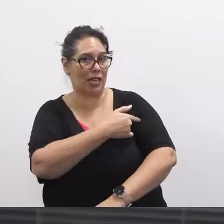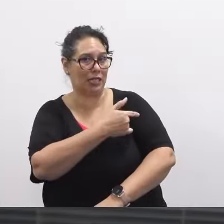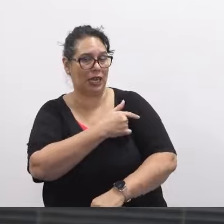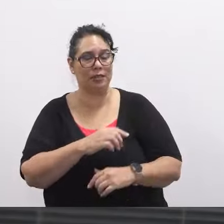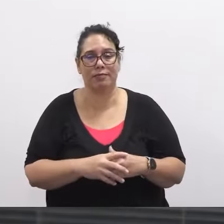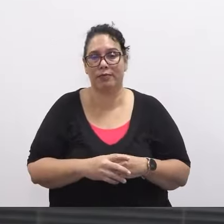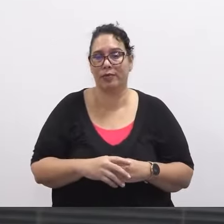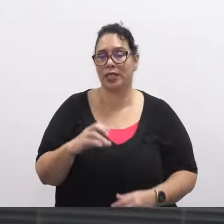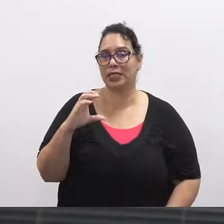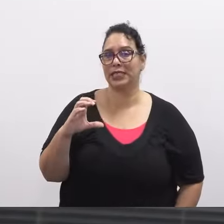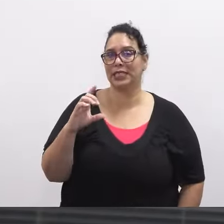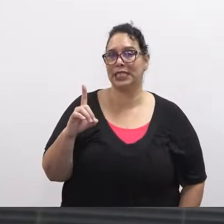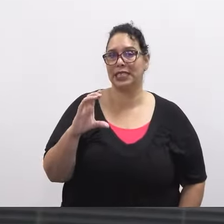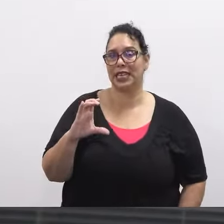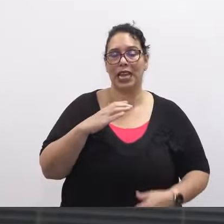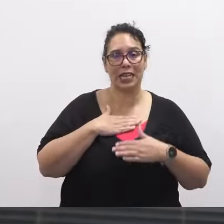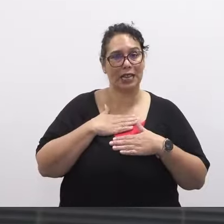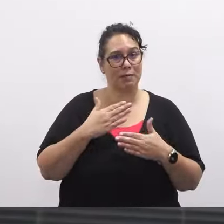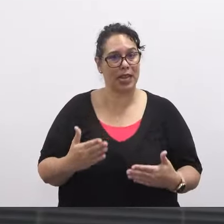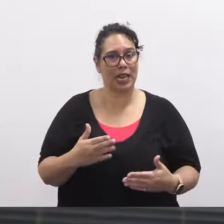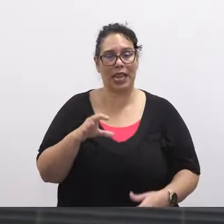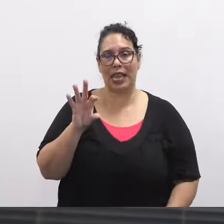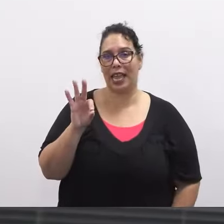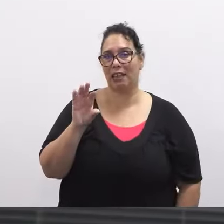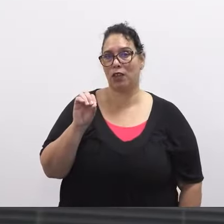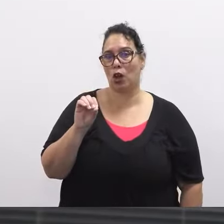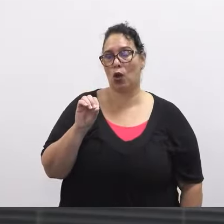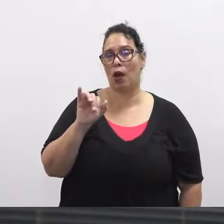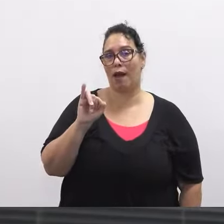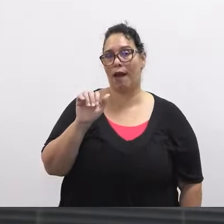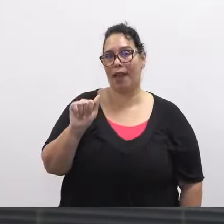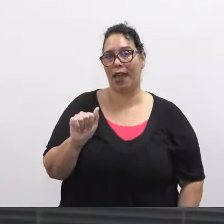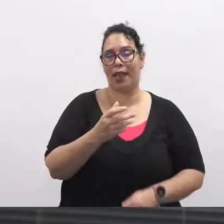The CDC admitted under the FOIA Freedom of Information Act